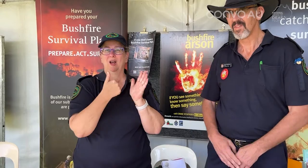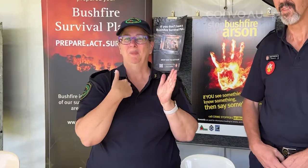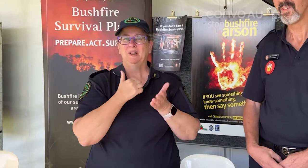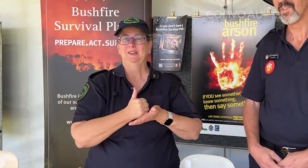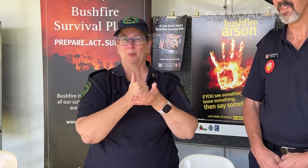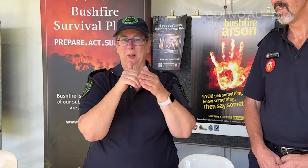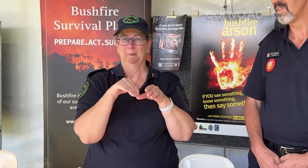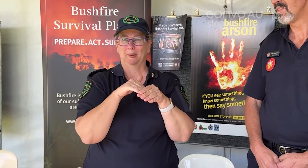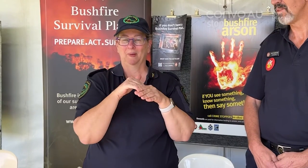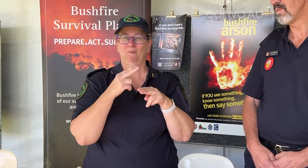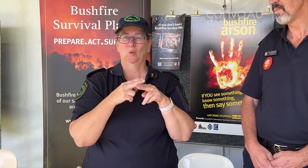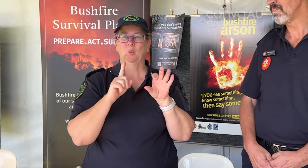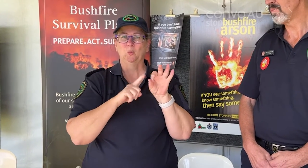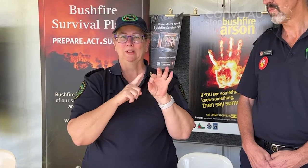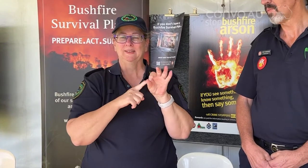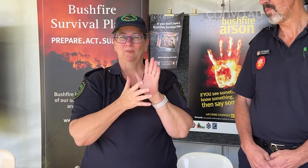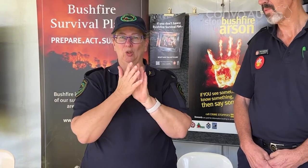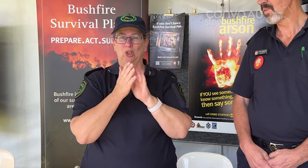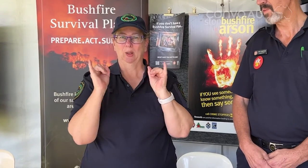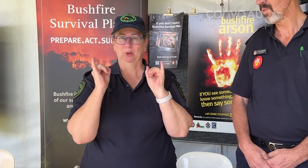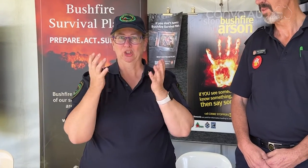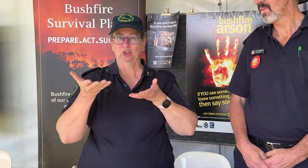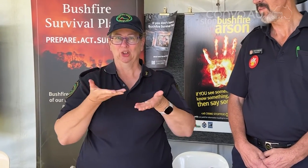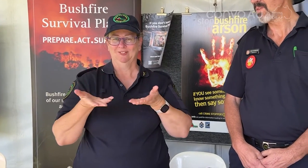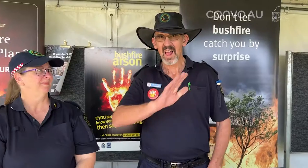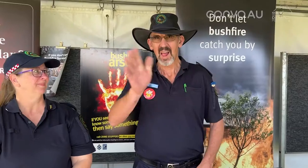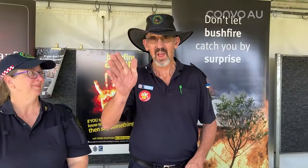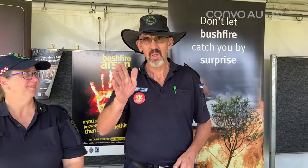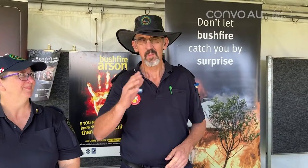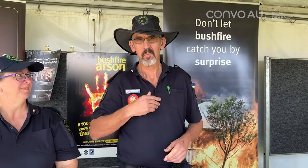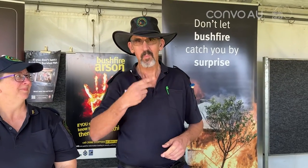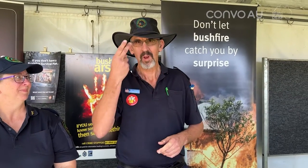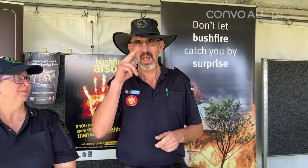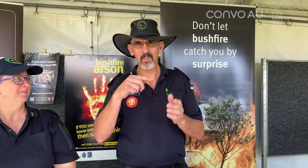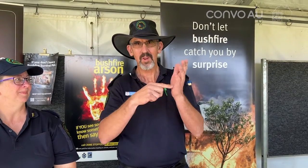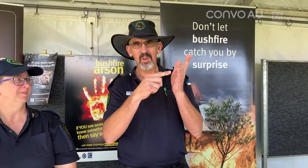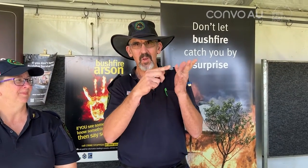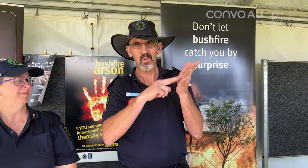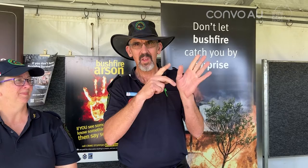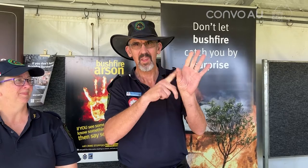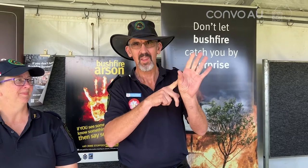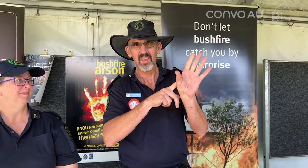I’m a Support Member of the Queensland Fire and Emergency Services. Hello, my name is Tony,